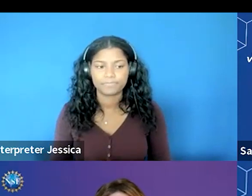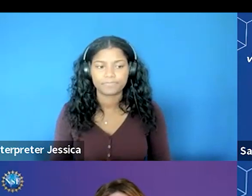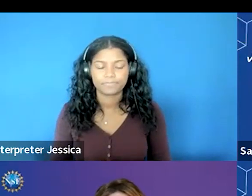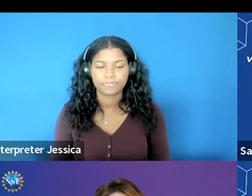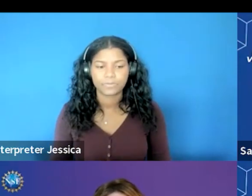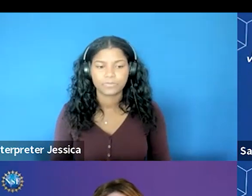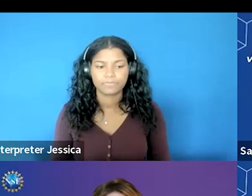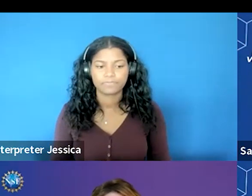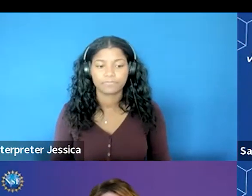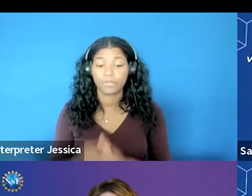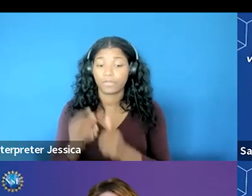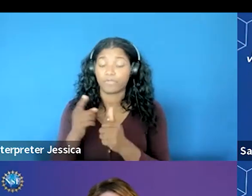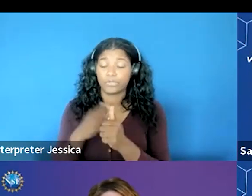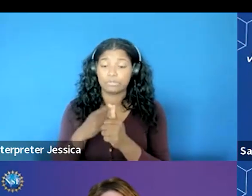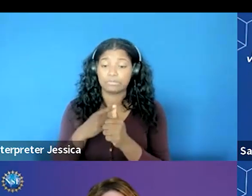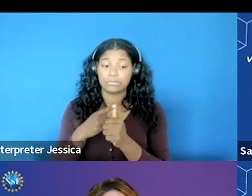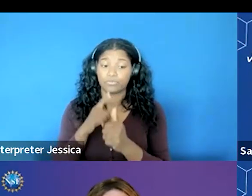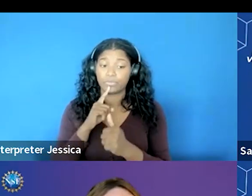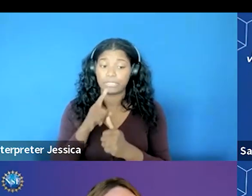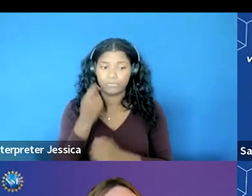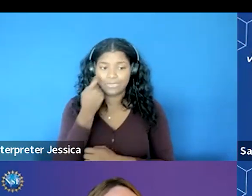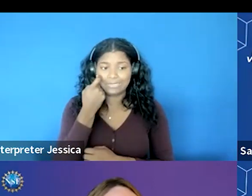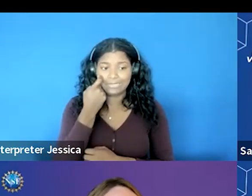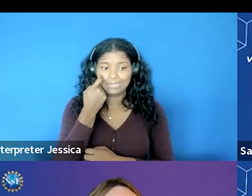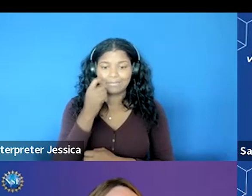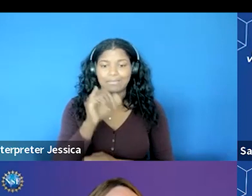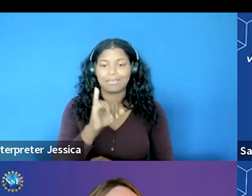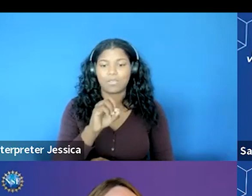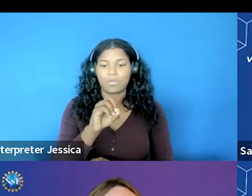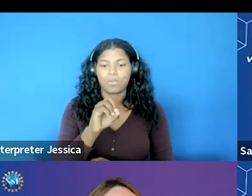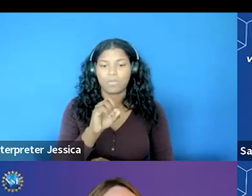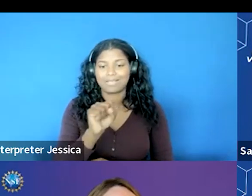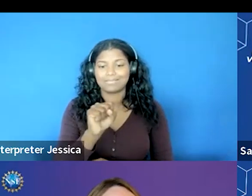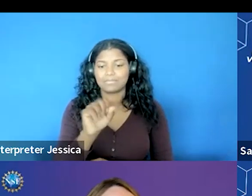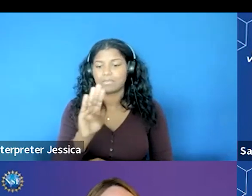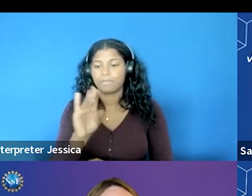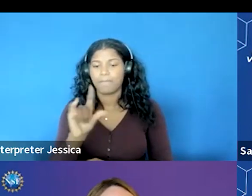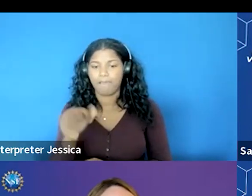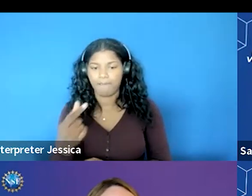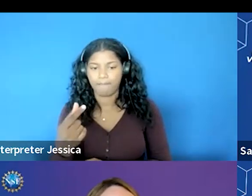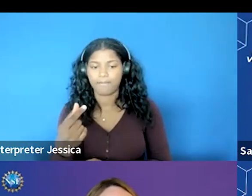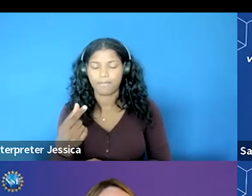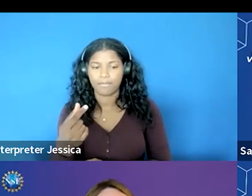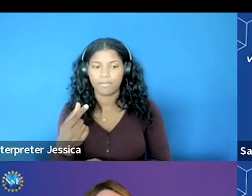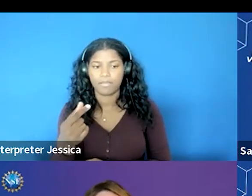Colette St. Mary: First off I'll say that there's a recent IOS blog post on this topic.